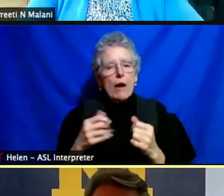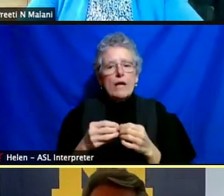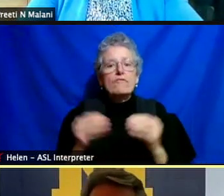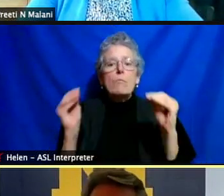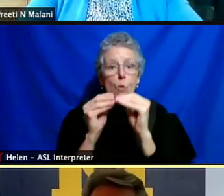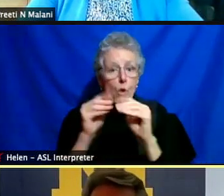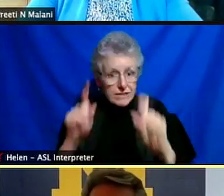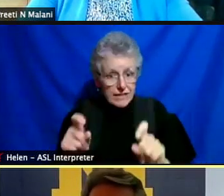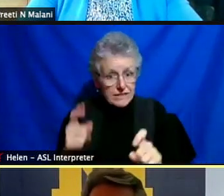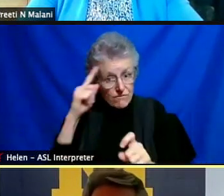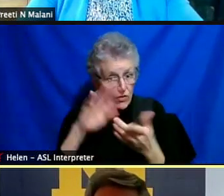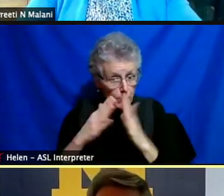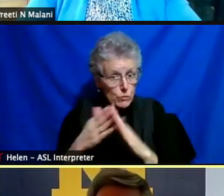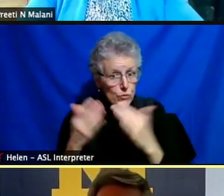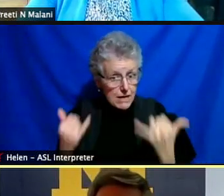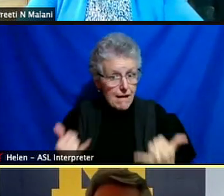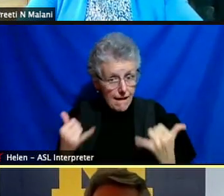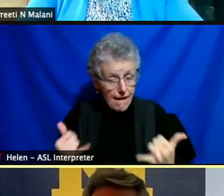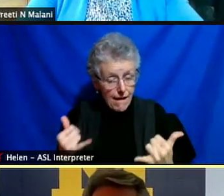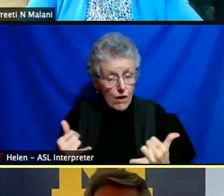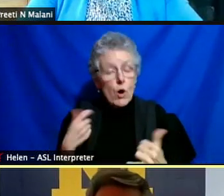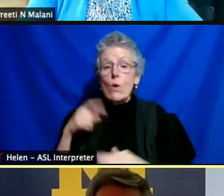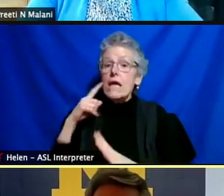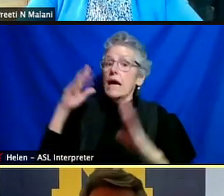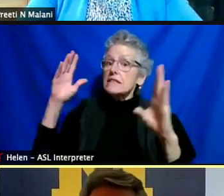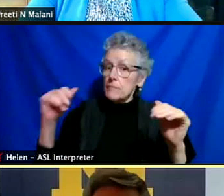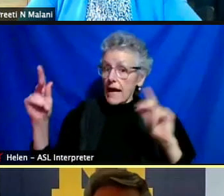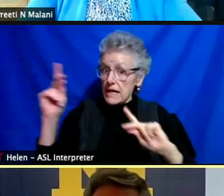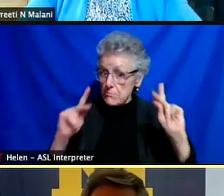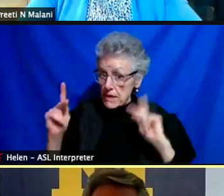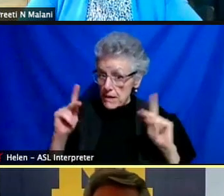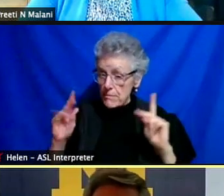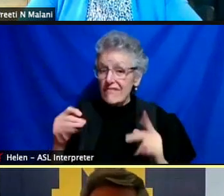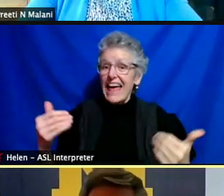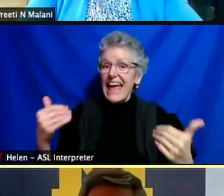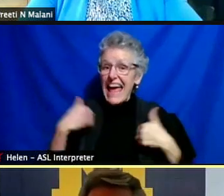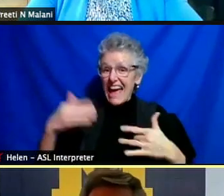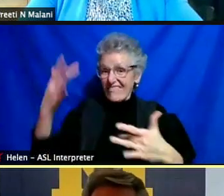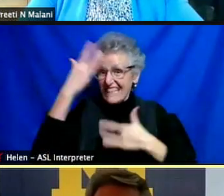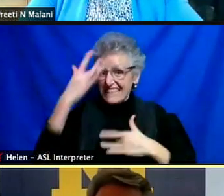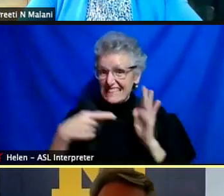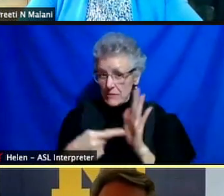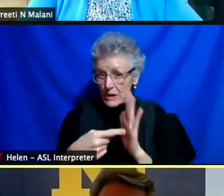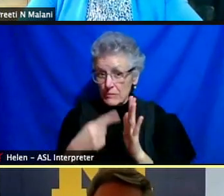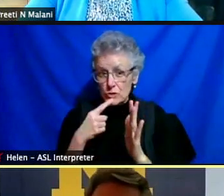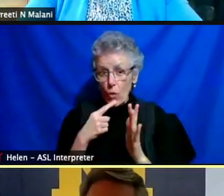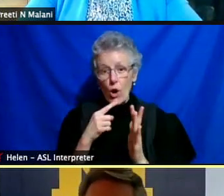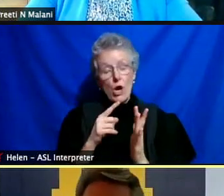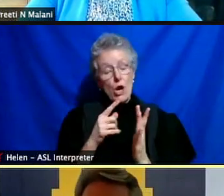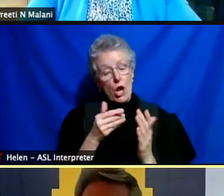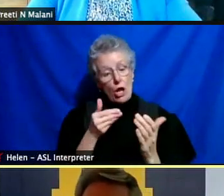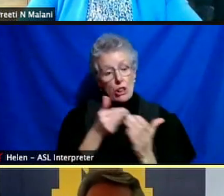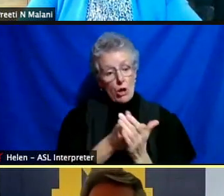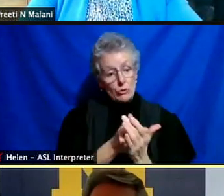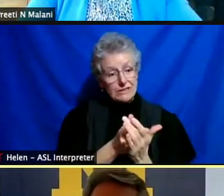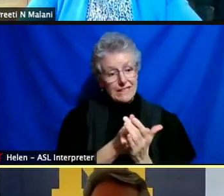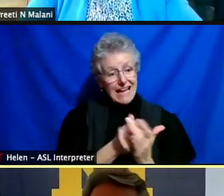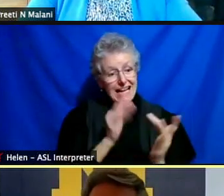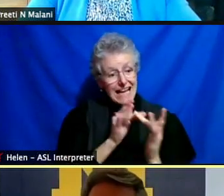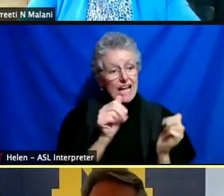We still expect folks if they're symptomatic, or if they've been to close contact to get tested through a medical resource.